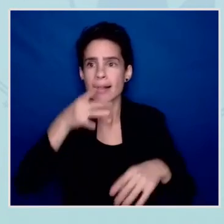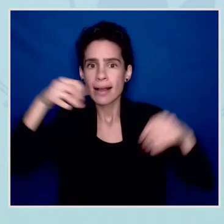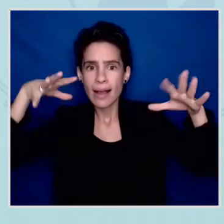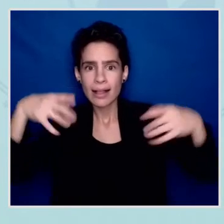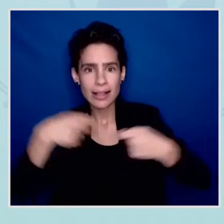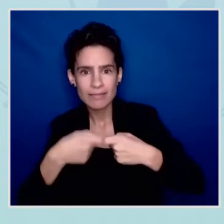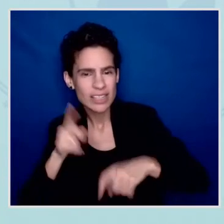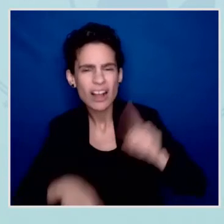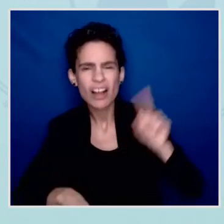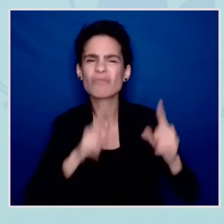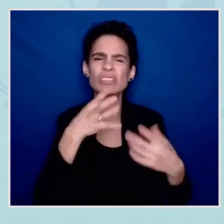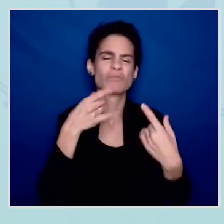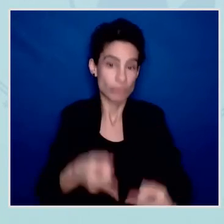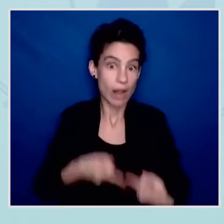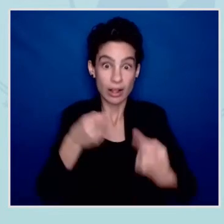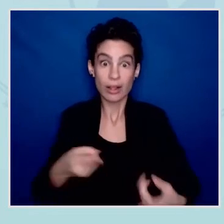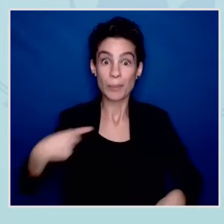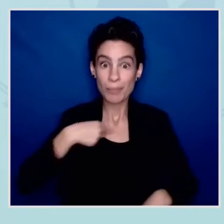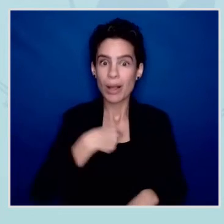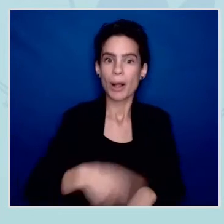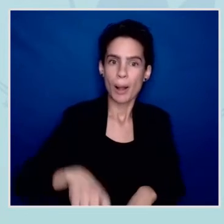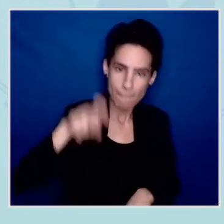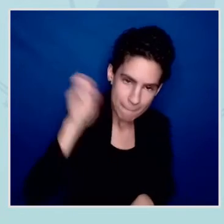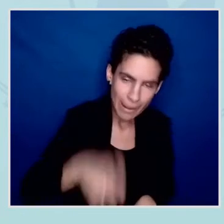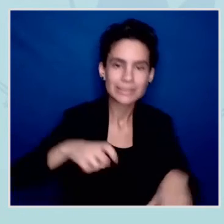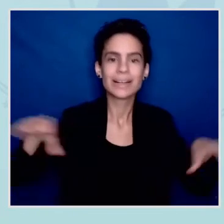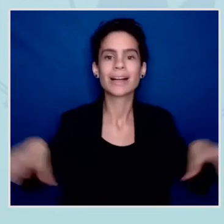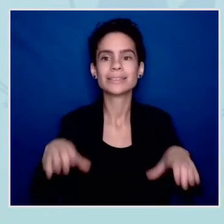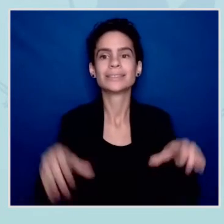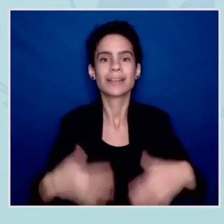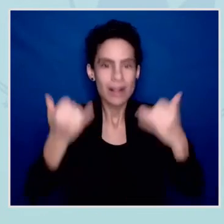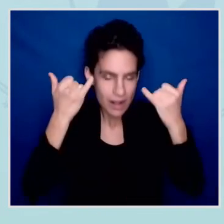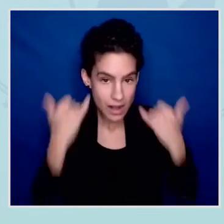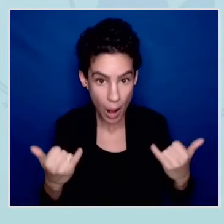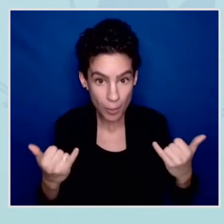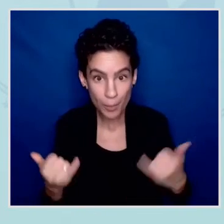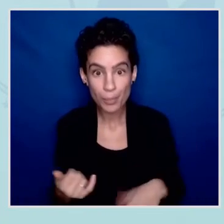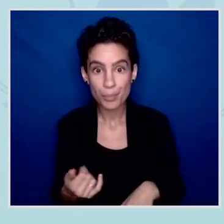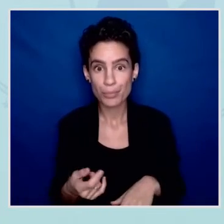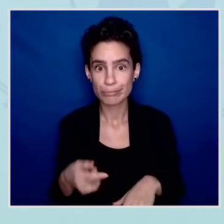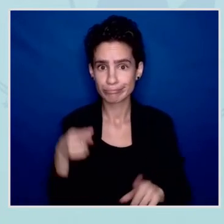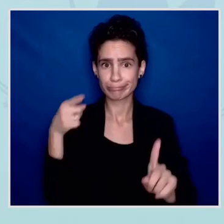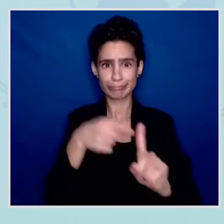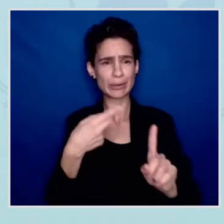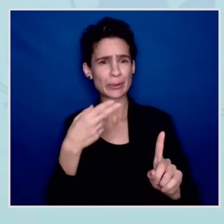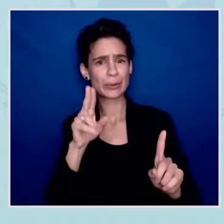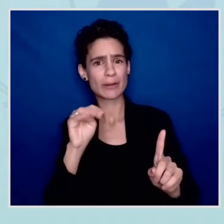THE AMERICAN PEOPLE, LITERALLY, I KNOW YOU KNOW THIS PEOPLE ARE HAVING TROUBLE JUST PUTTING FOOD ON THE TABLE, BEING ABLE